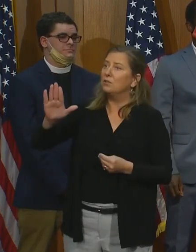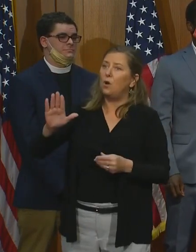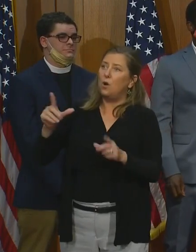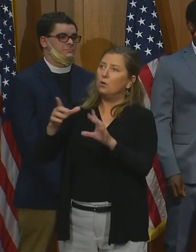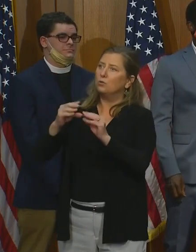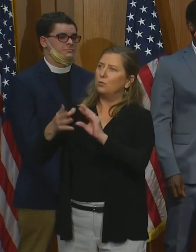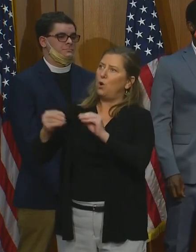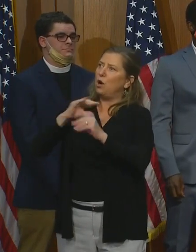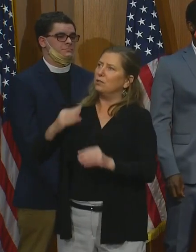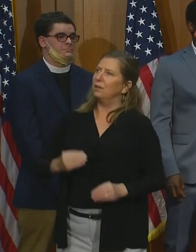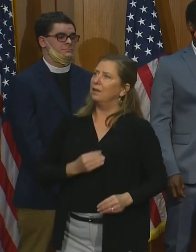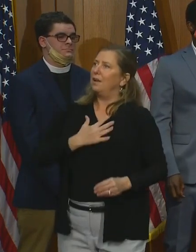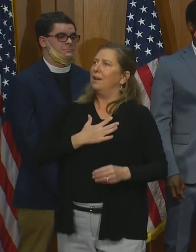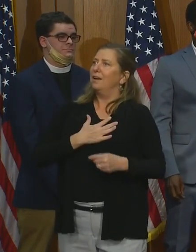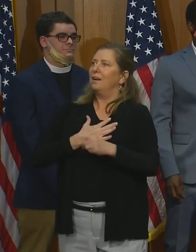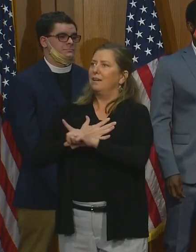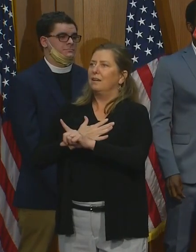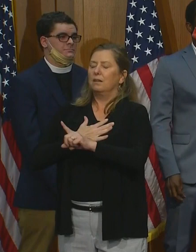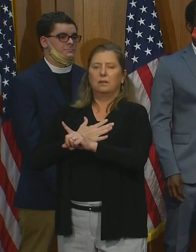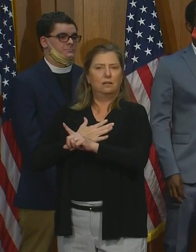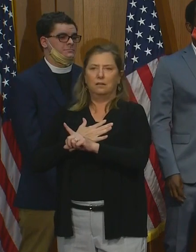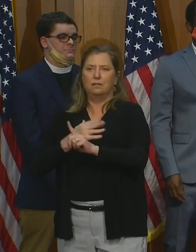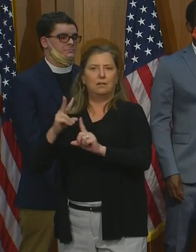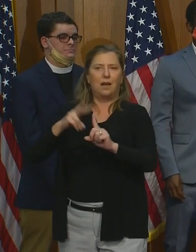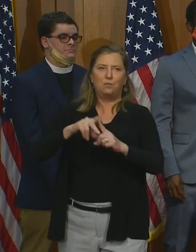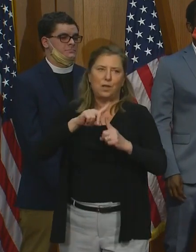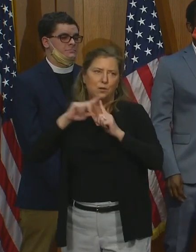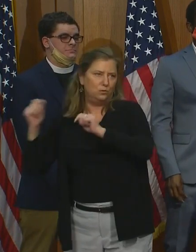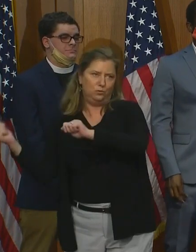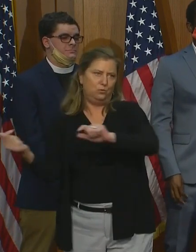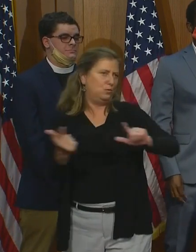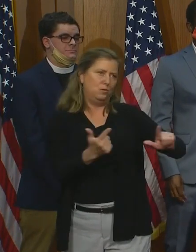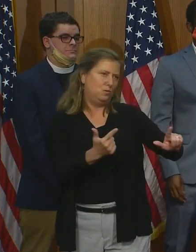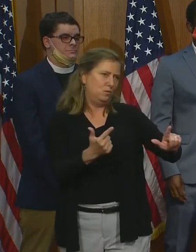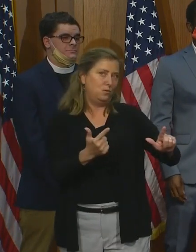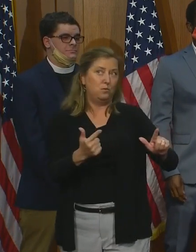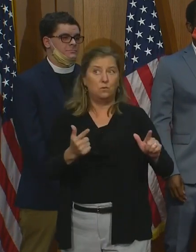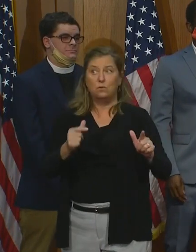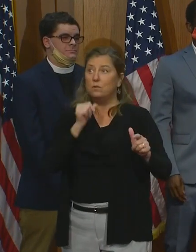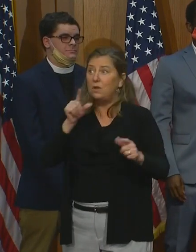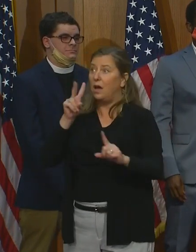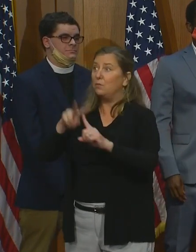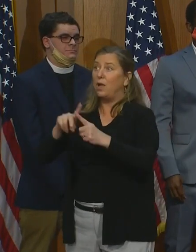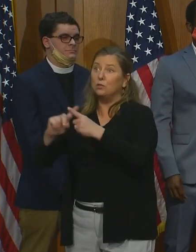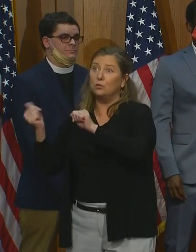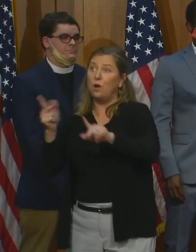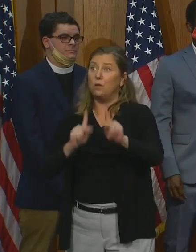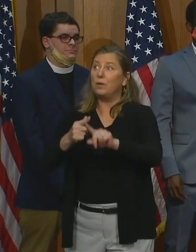THOSE INSPIRING WORDS AND HIGH